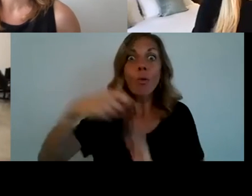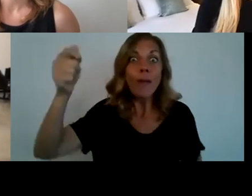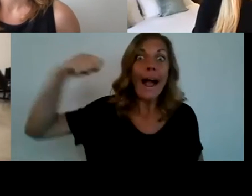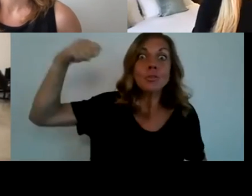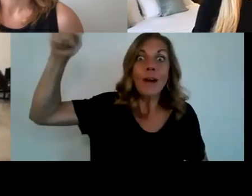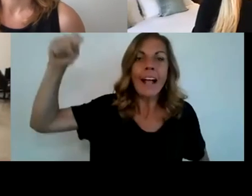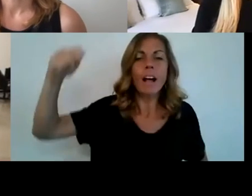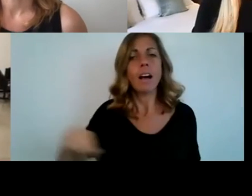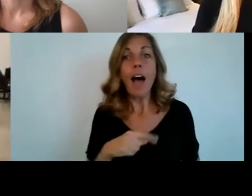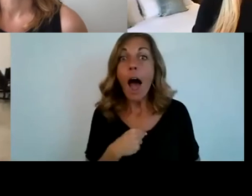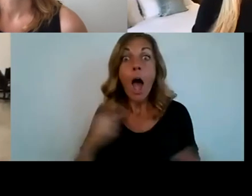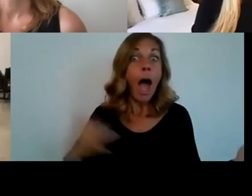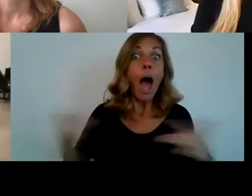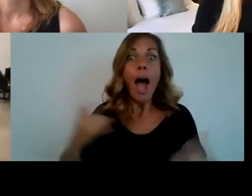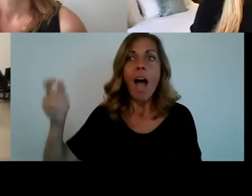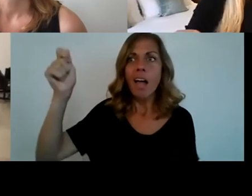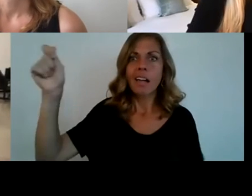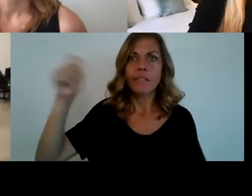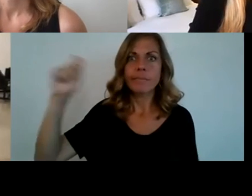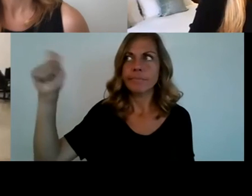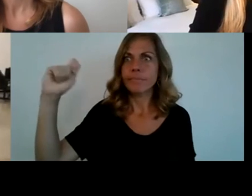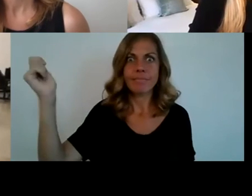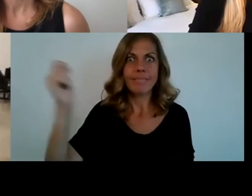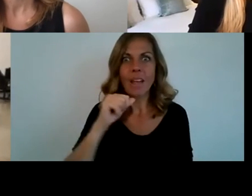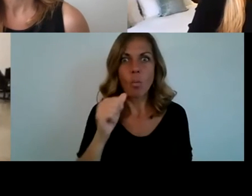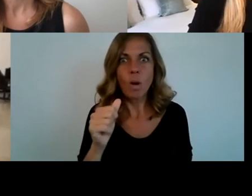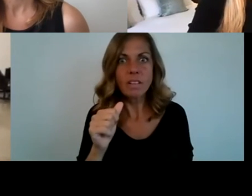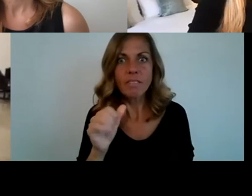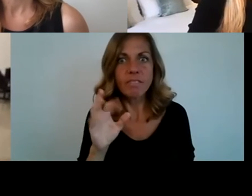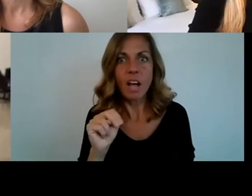uneventful because there's no bell to ring. It's just a button to push.